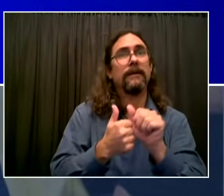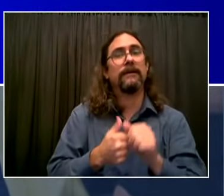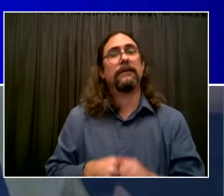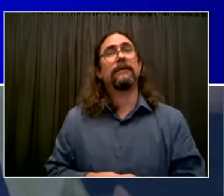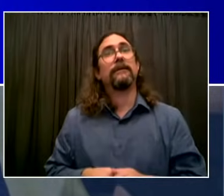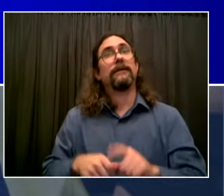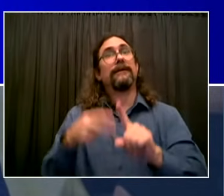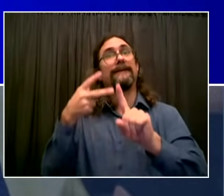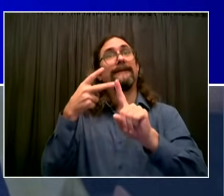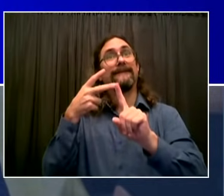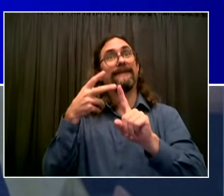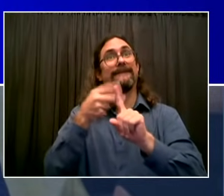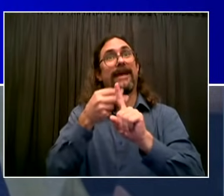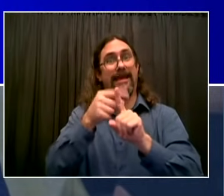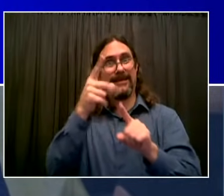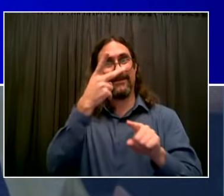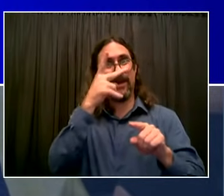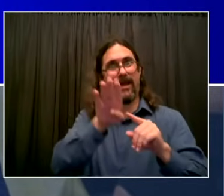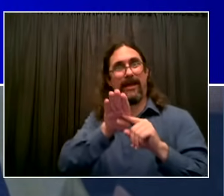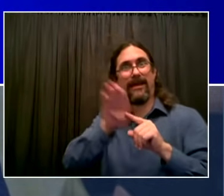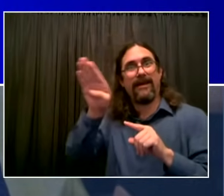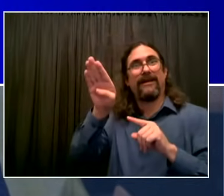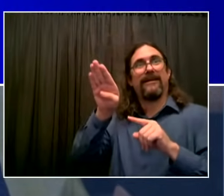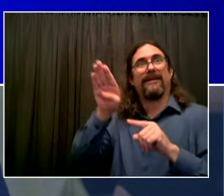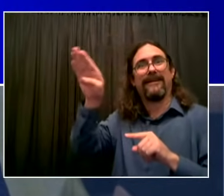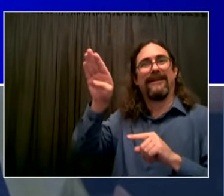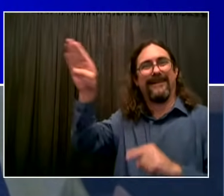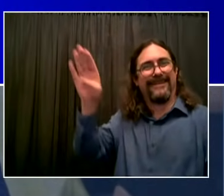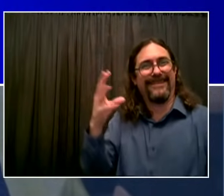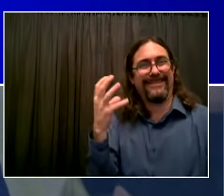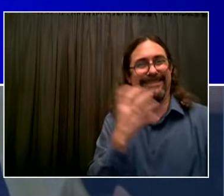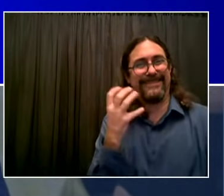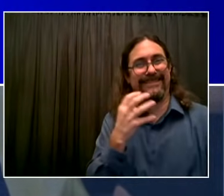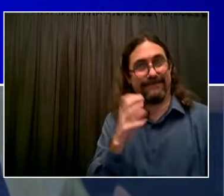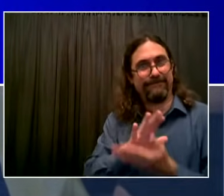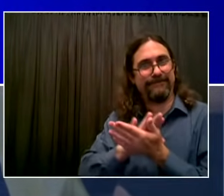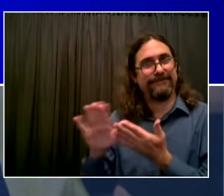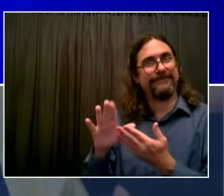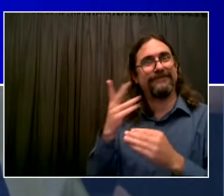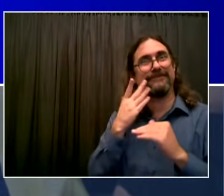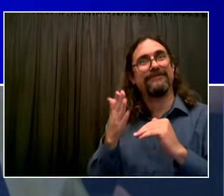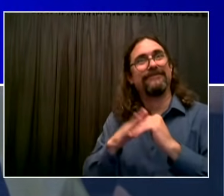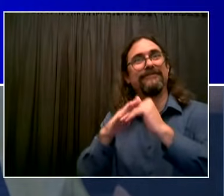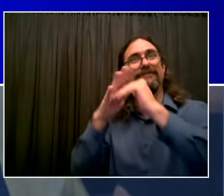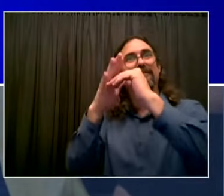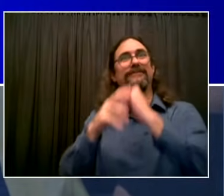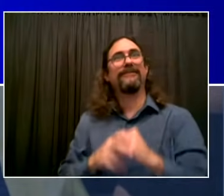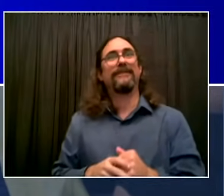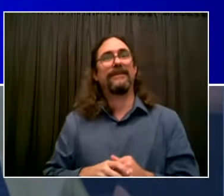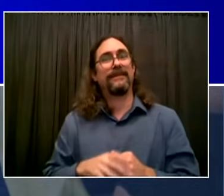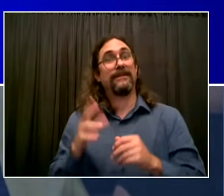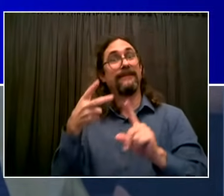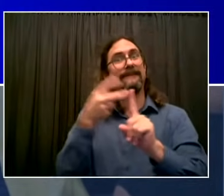OR YOU SAW I SHOULD SAY THE CHART EARLIER. REALLY GOOD PROGRESS ON VACCINATIONS.